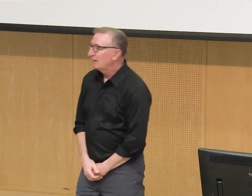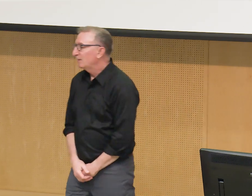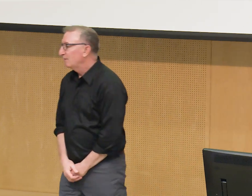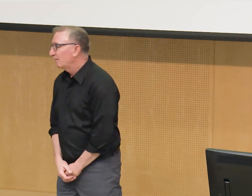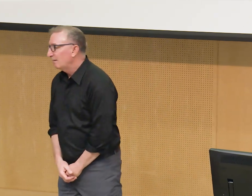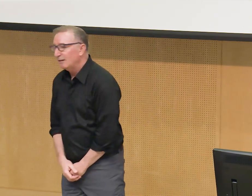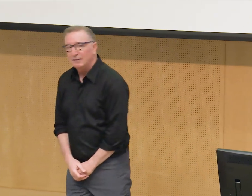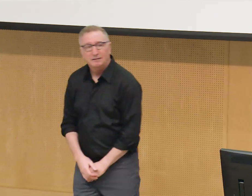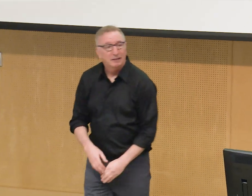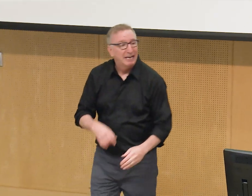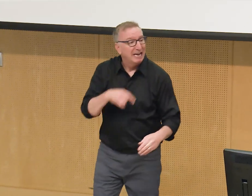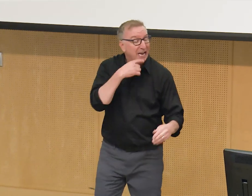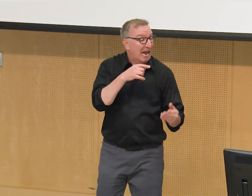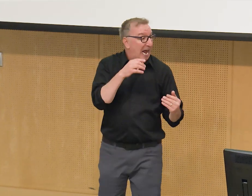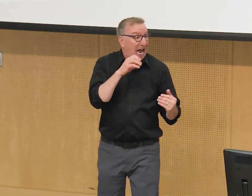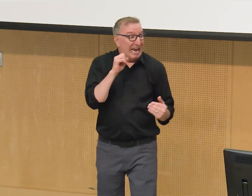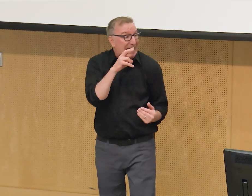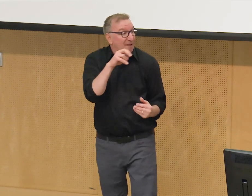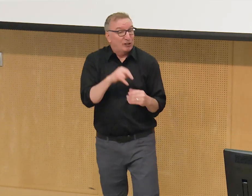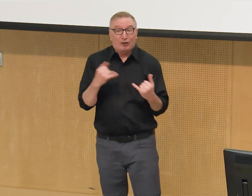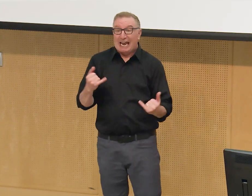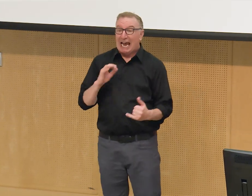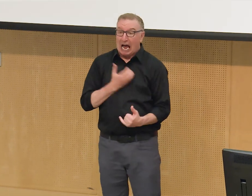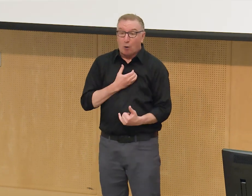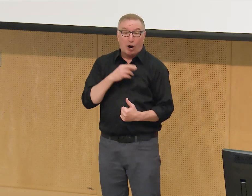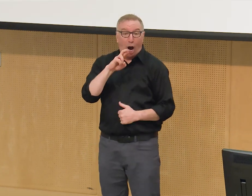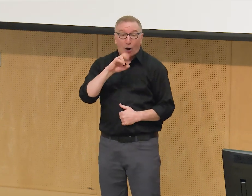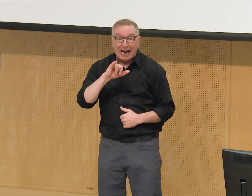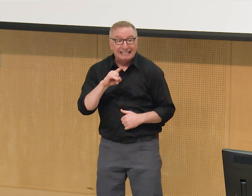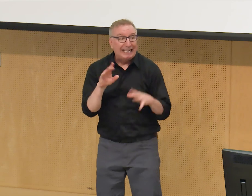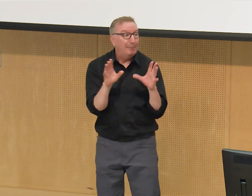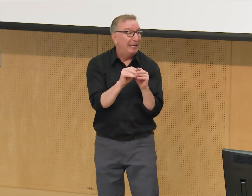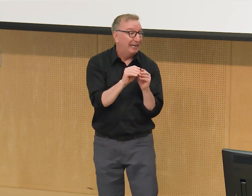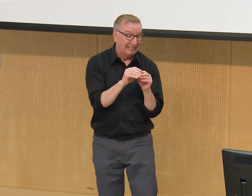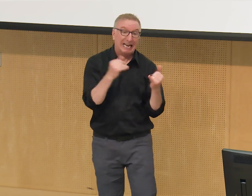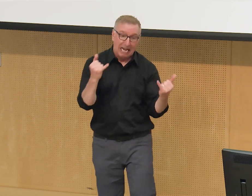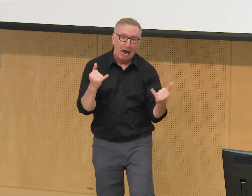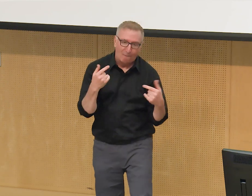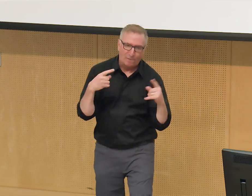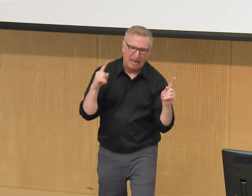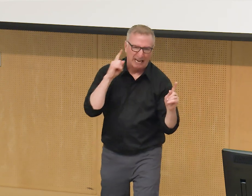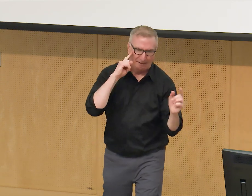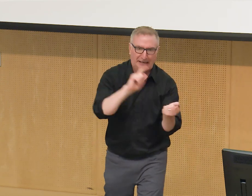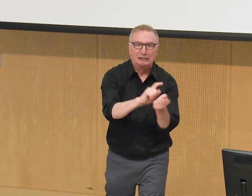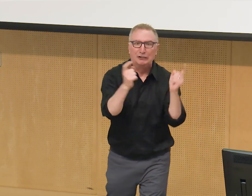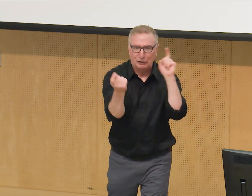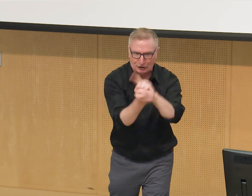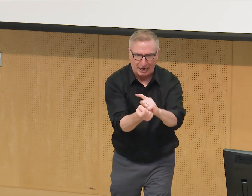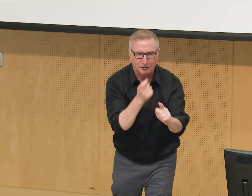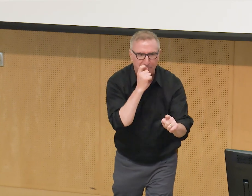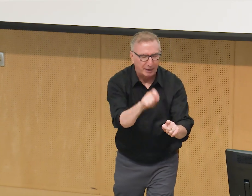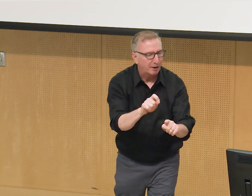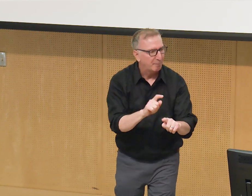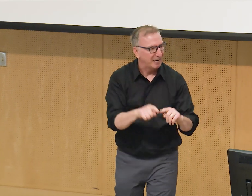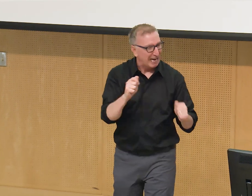He talked about the experience Deaf folks experienced in the classroom of people just using spoken English to them.